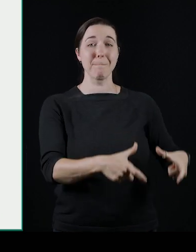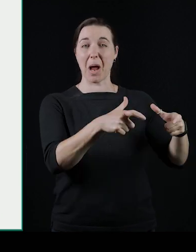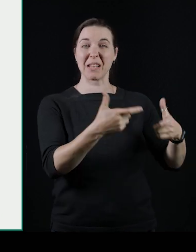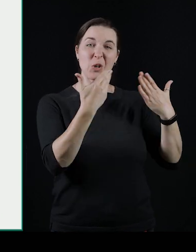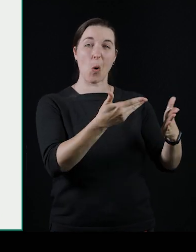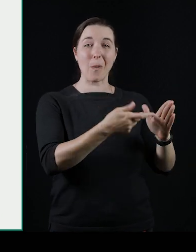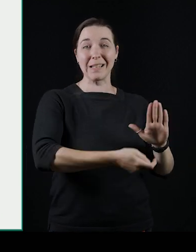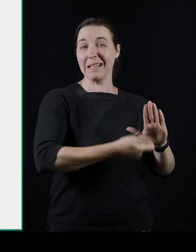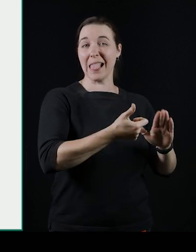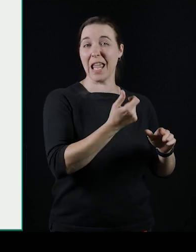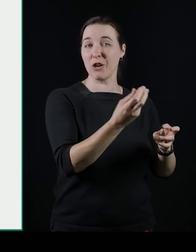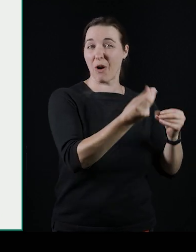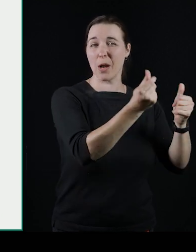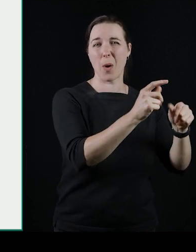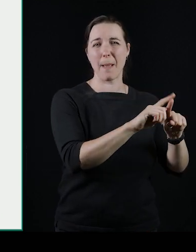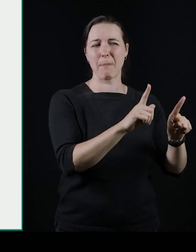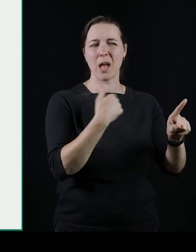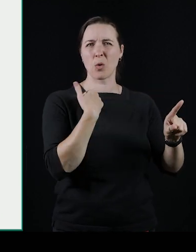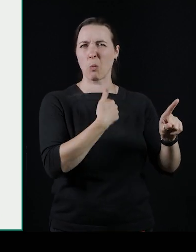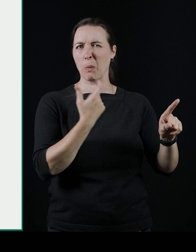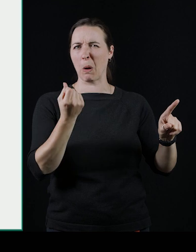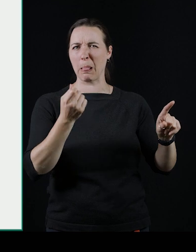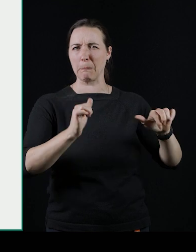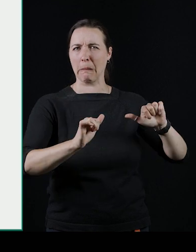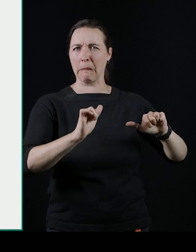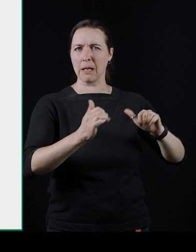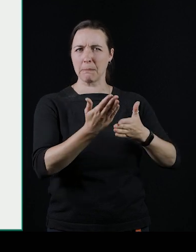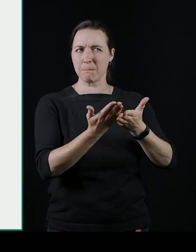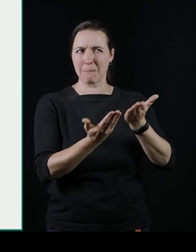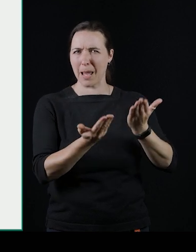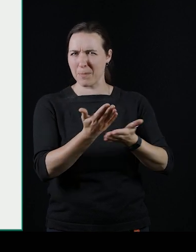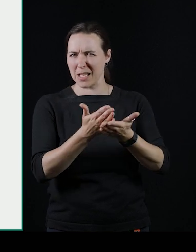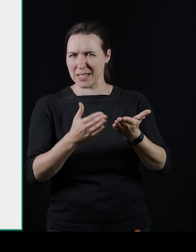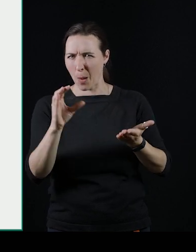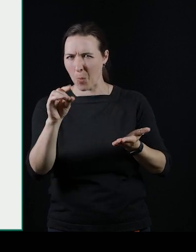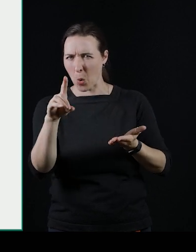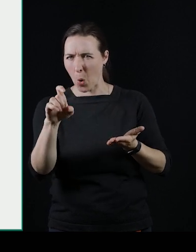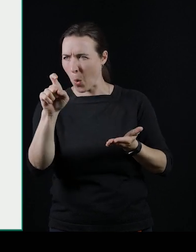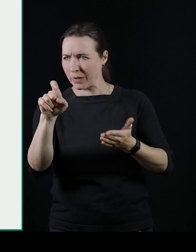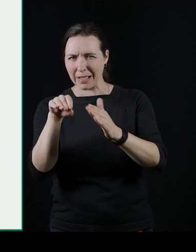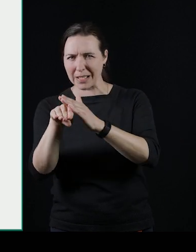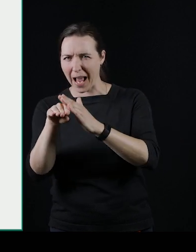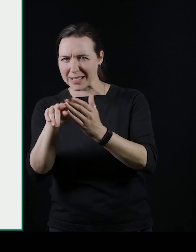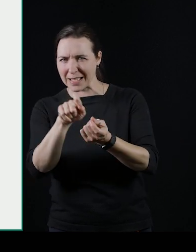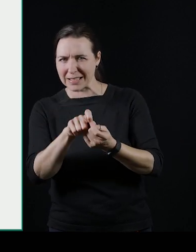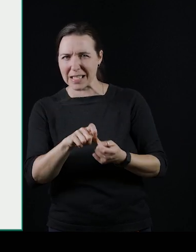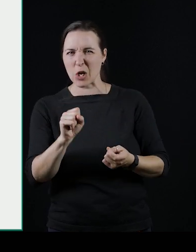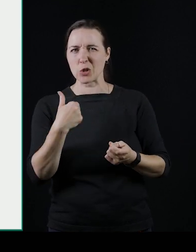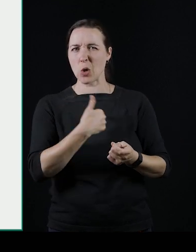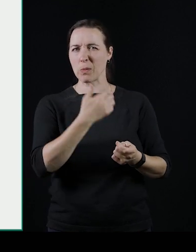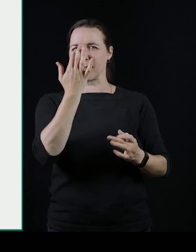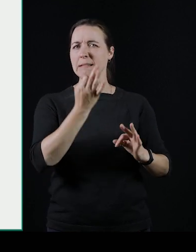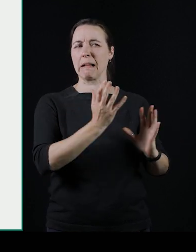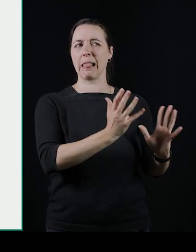but we were ensured that there might be some could accessing this data so we just left them for a while.